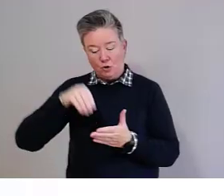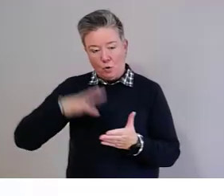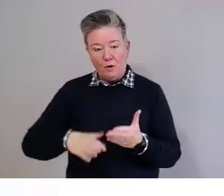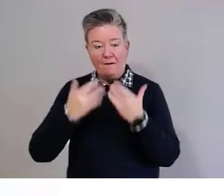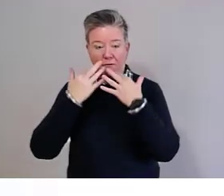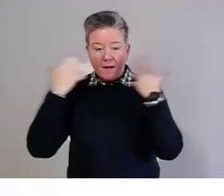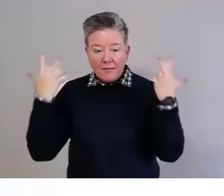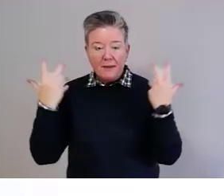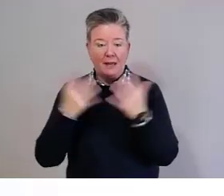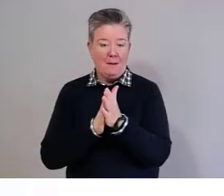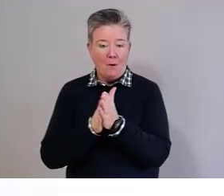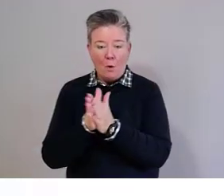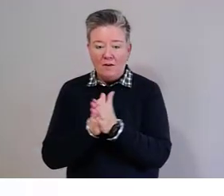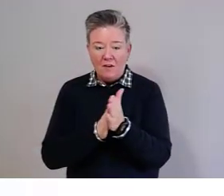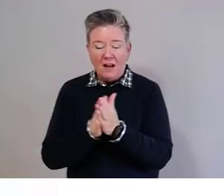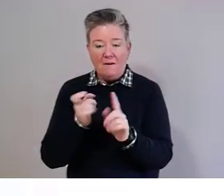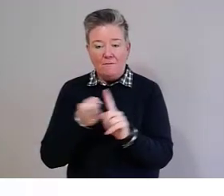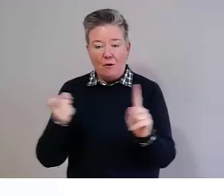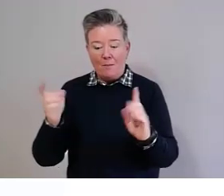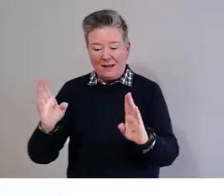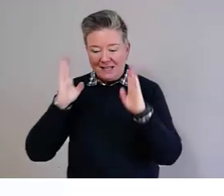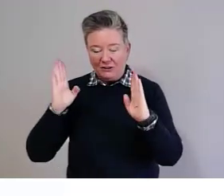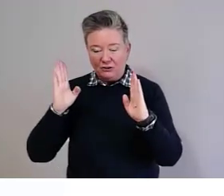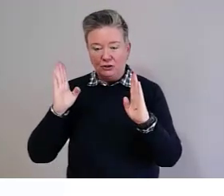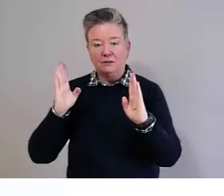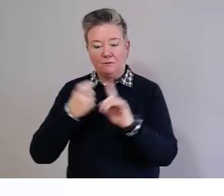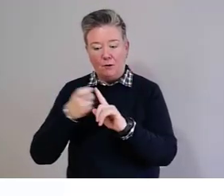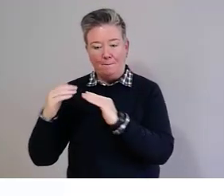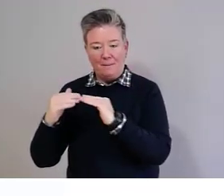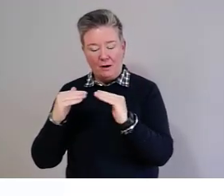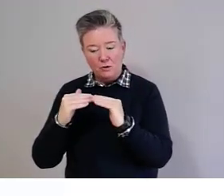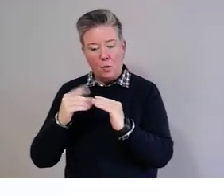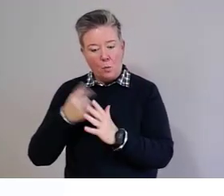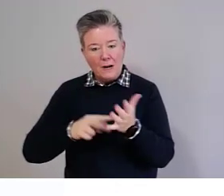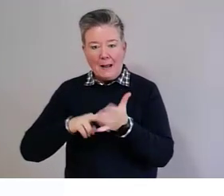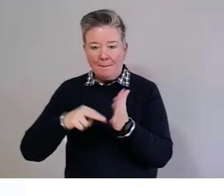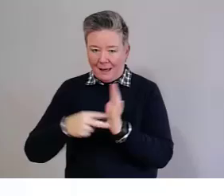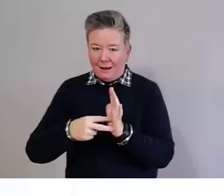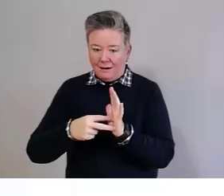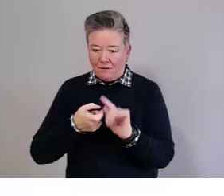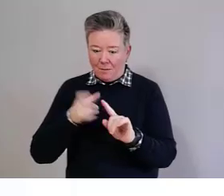and motivated by attention from peers," what I meant to imply is that the student